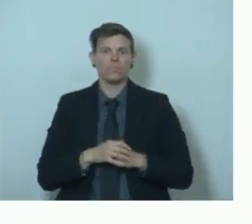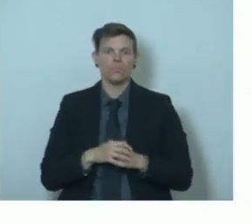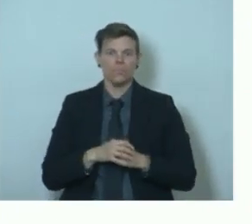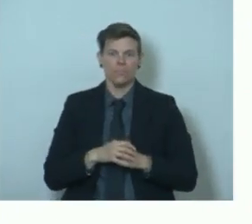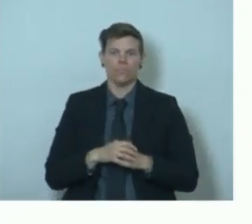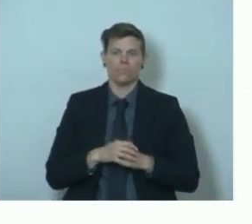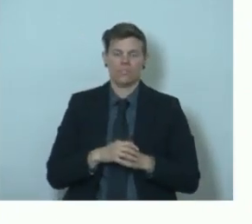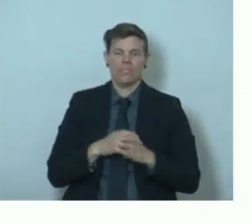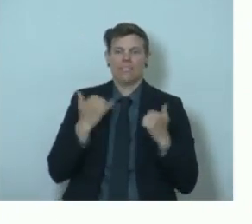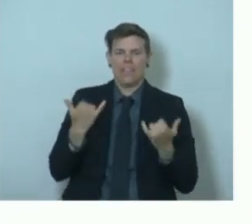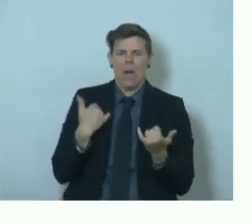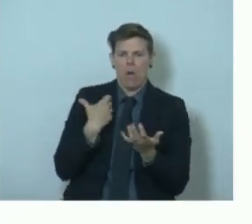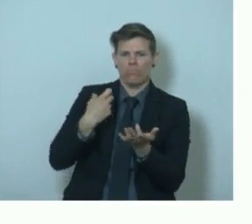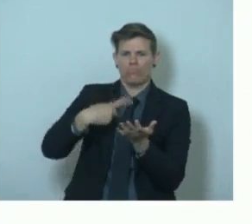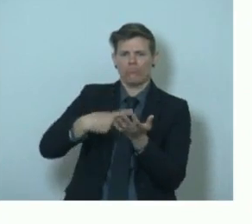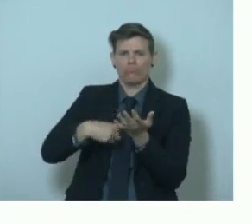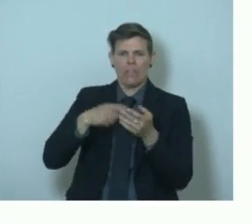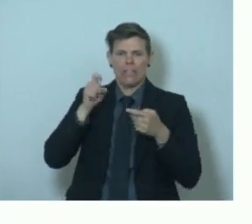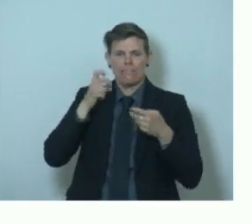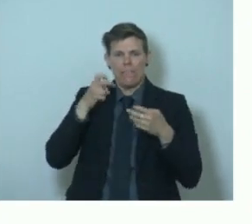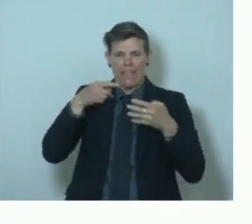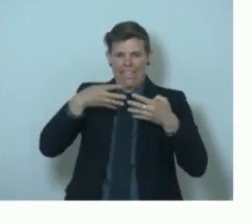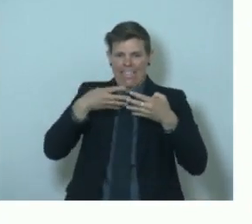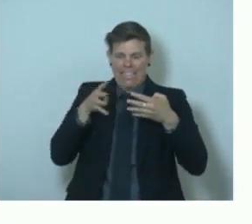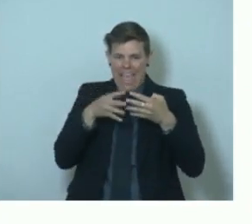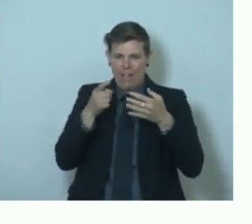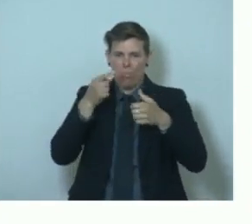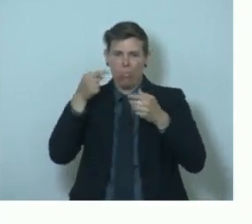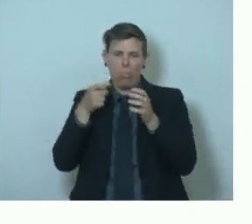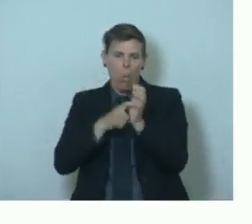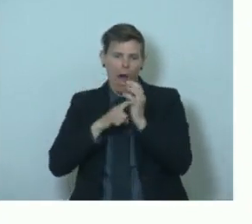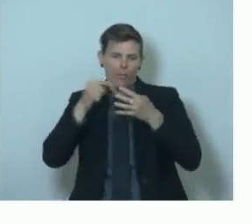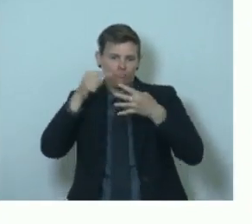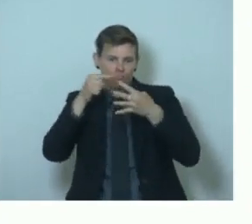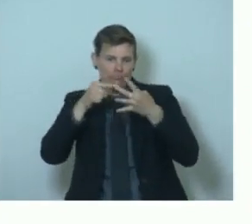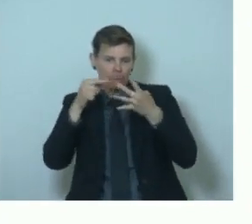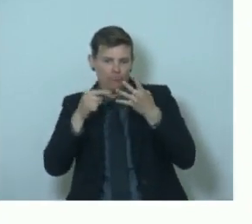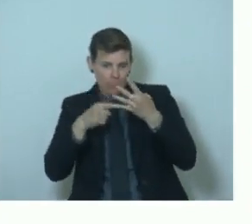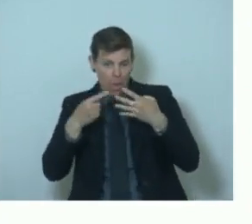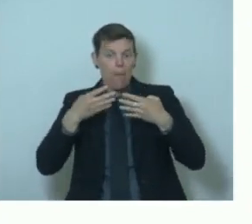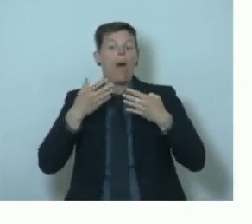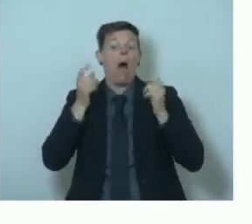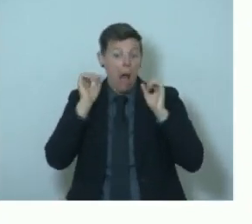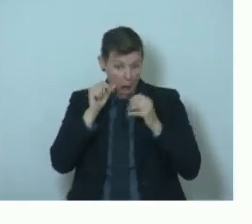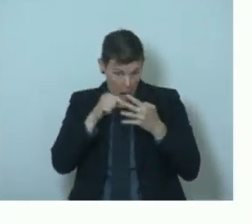WE WILL SPEND THE NEXT TIME ABOUT GATING CRITERIA.